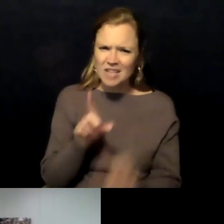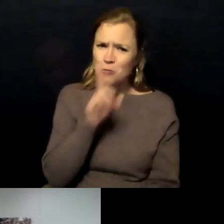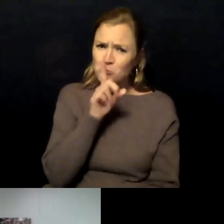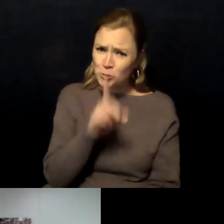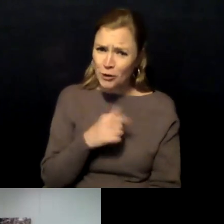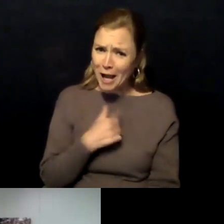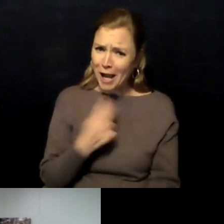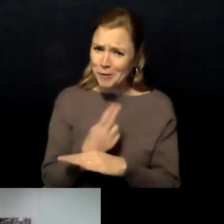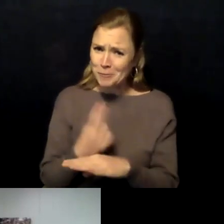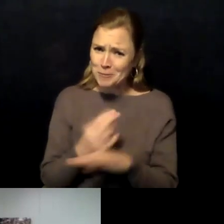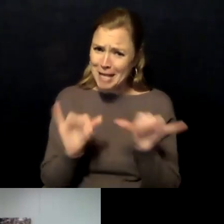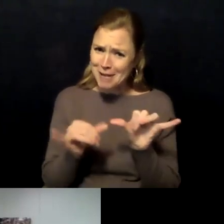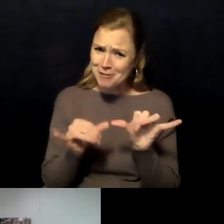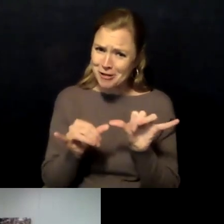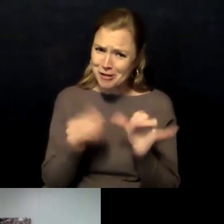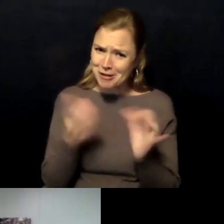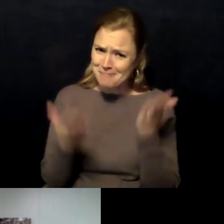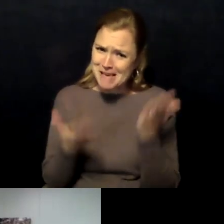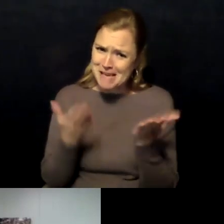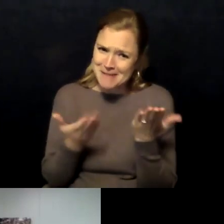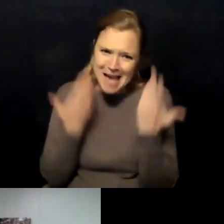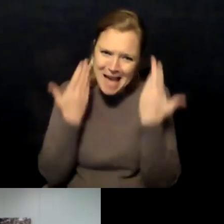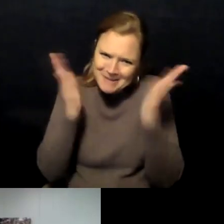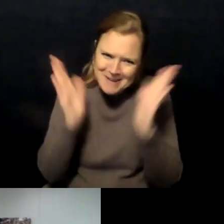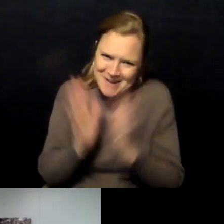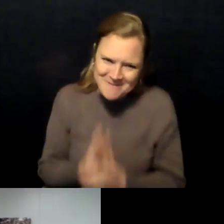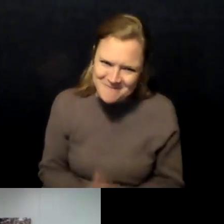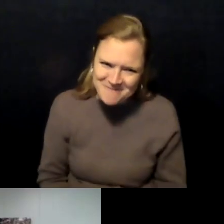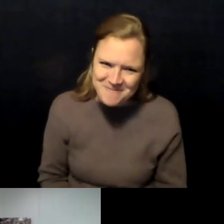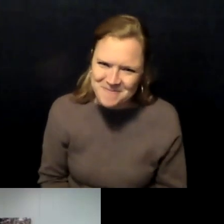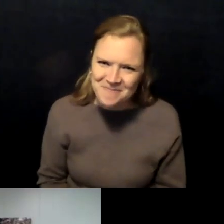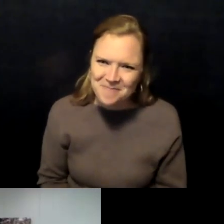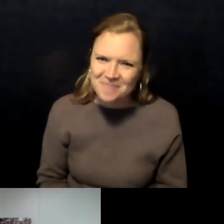don't know,